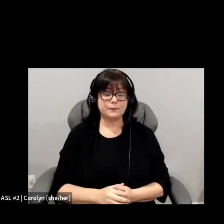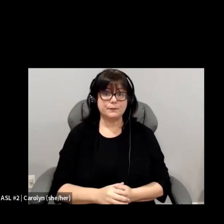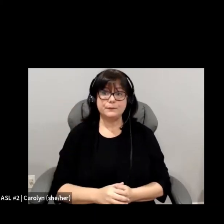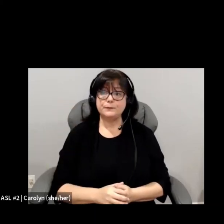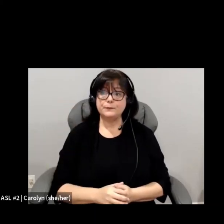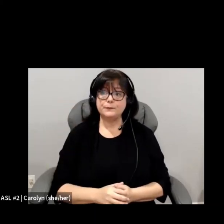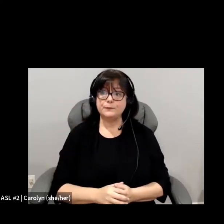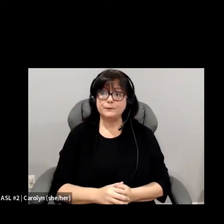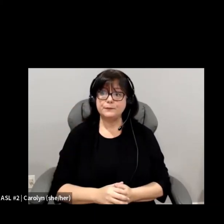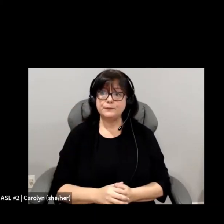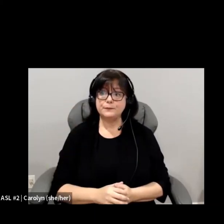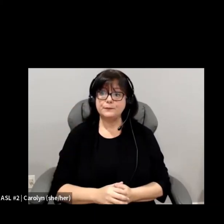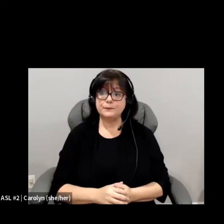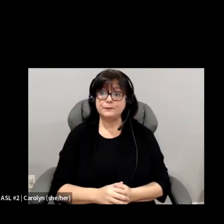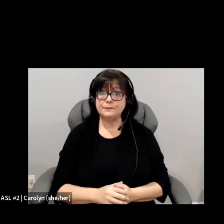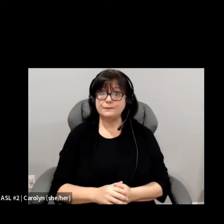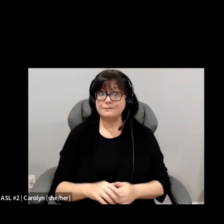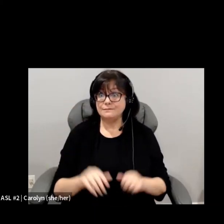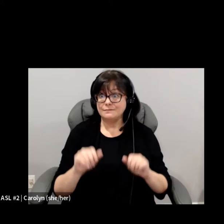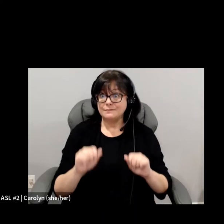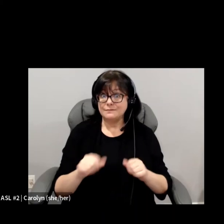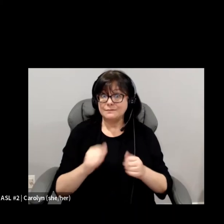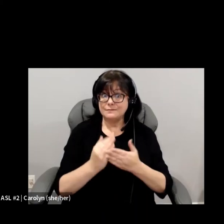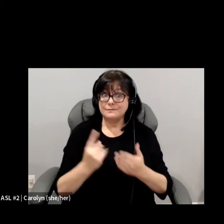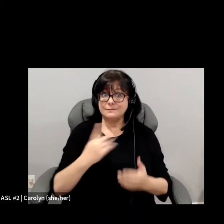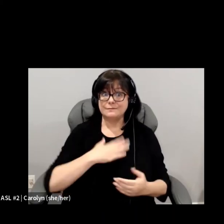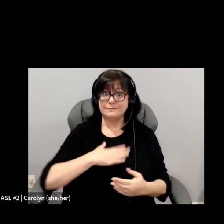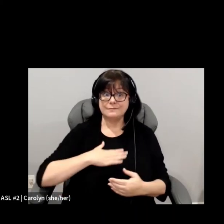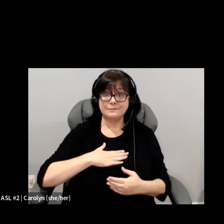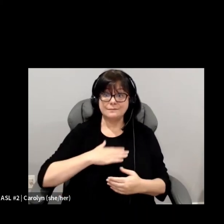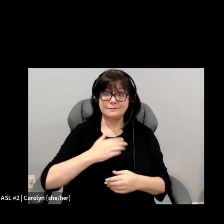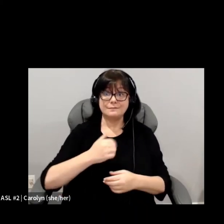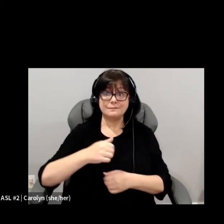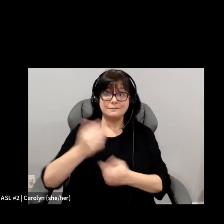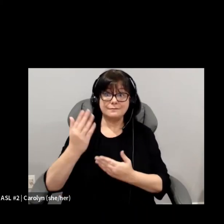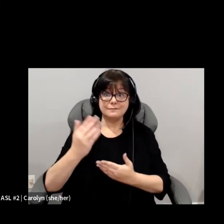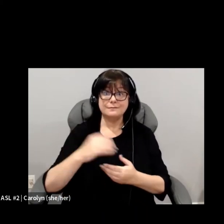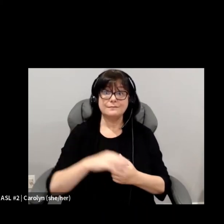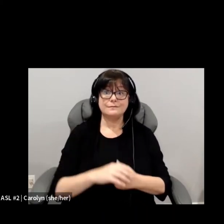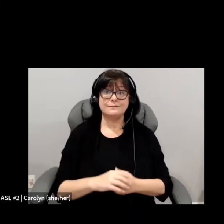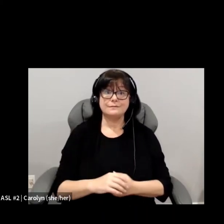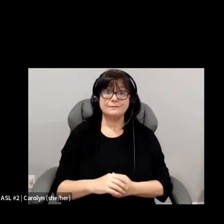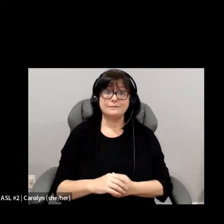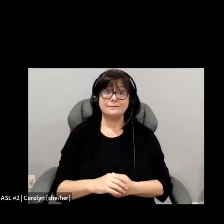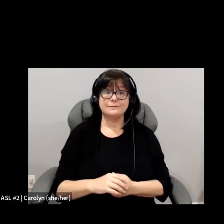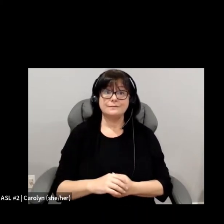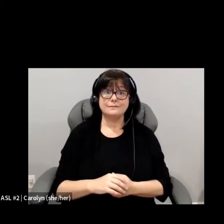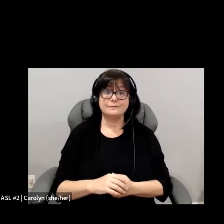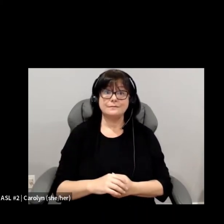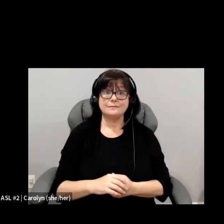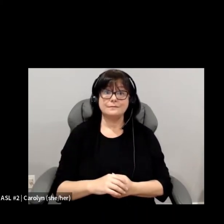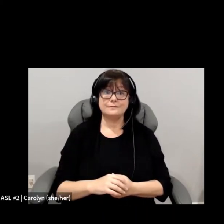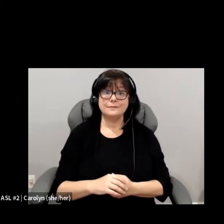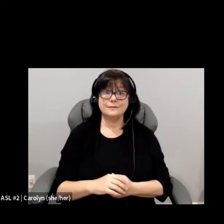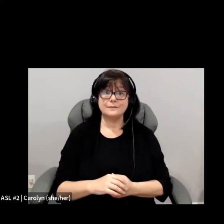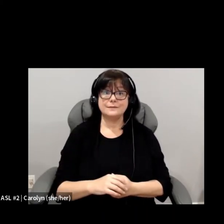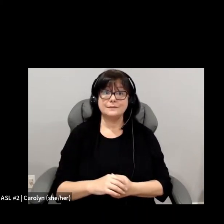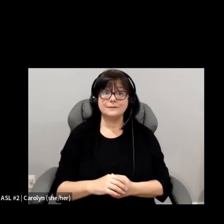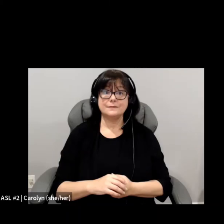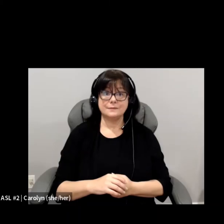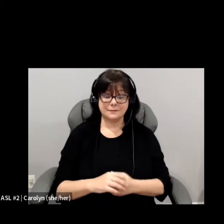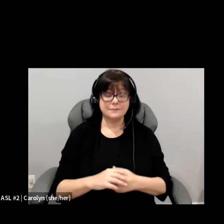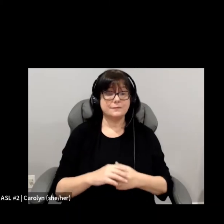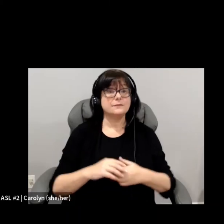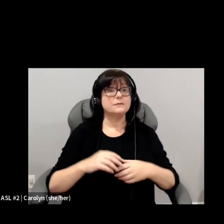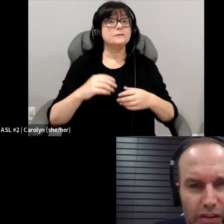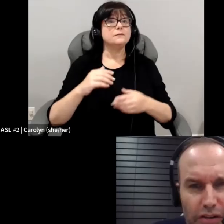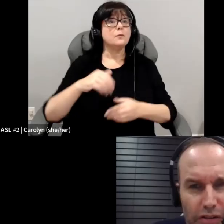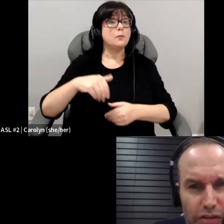CAN SOMEONE - I'LL ENTERTAIN A MOTION TO ACCEPT THE TREASURER'S